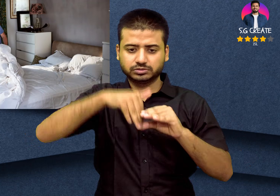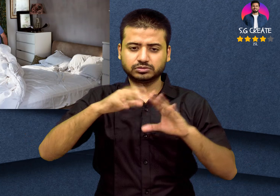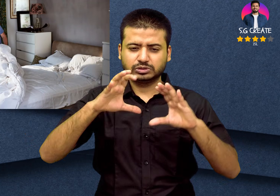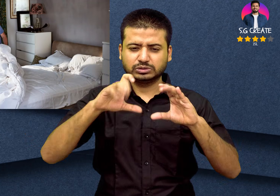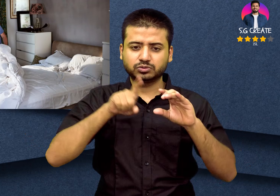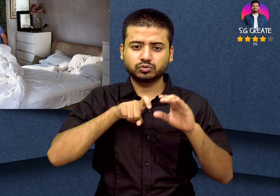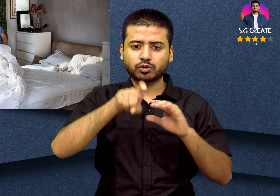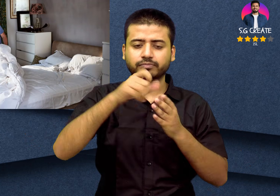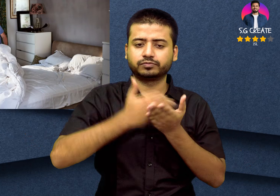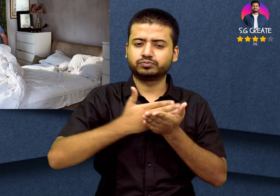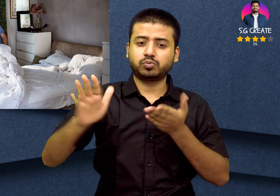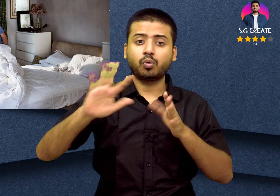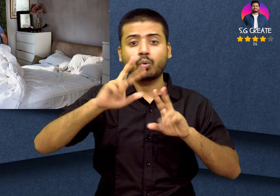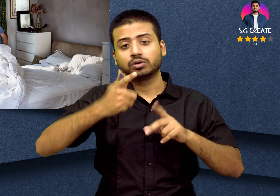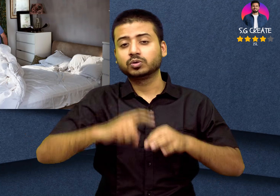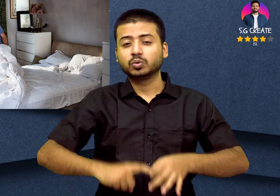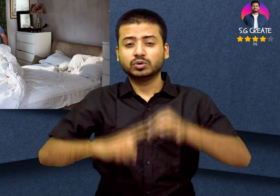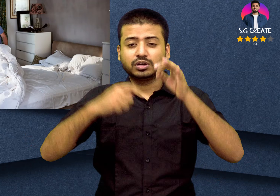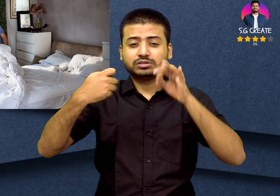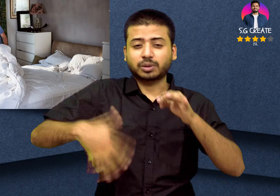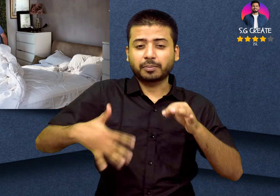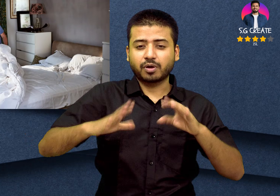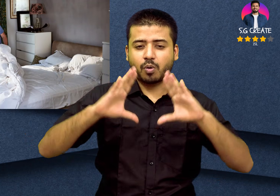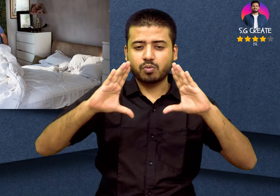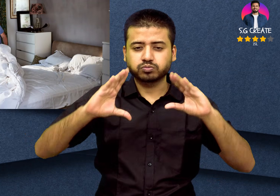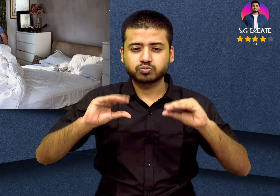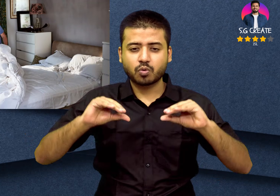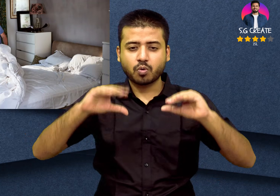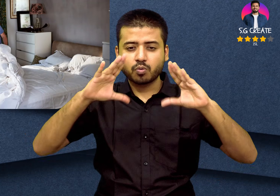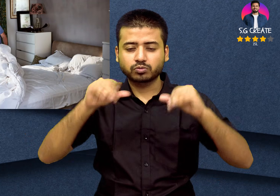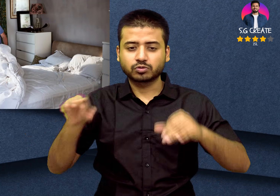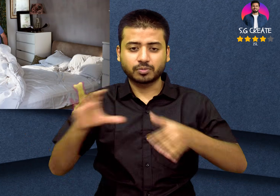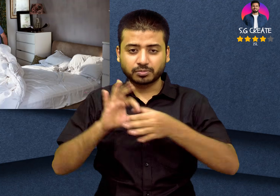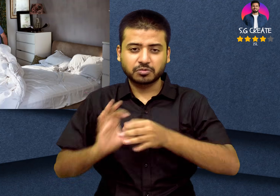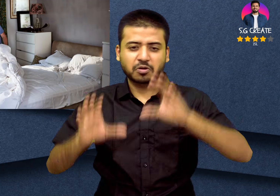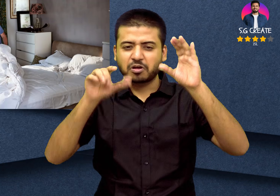of skin care products, saliva, and whatever microscopic particles you brought into the